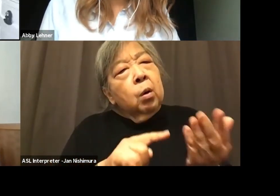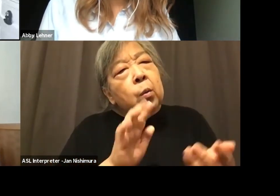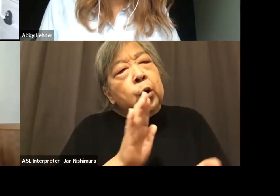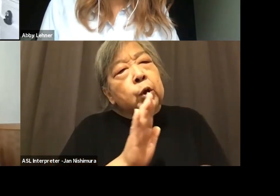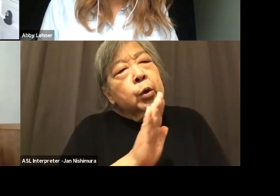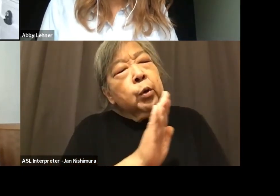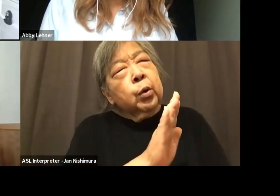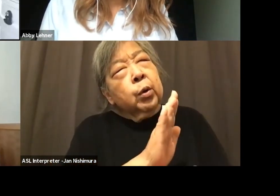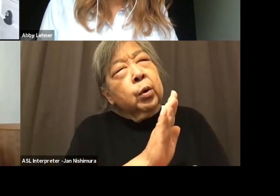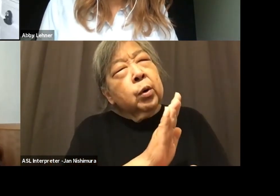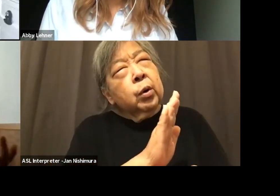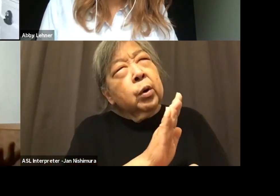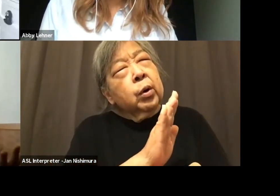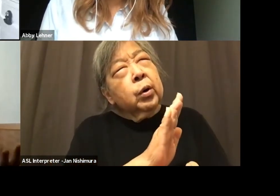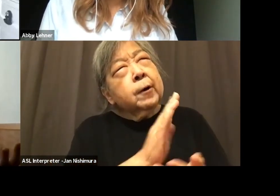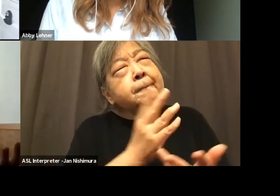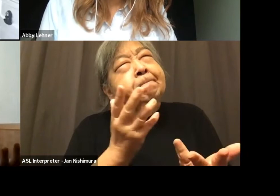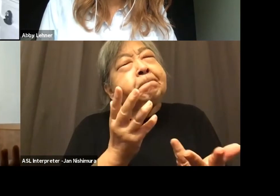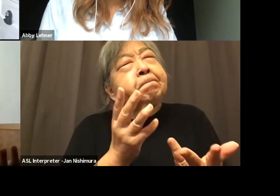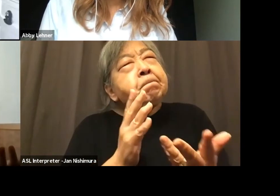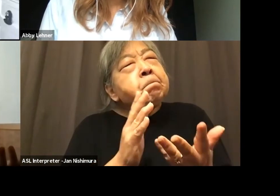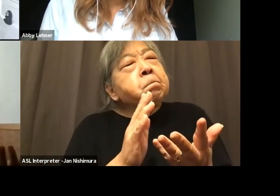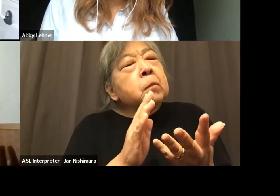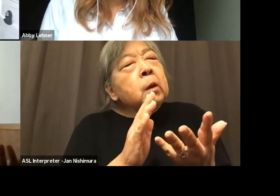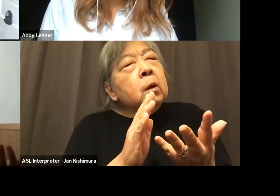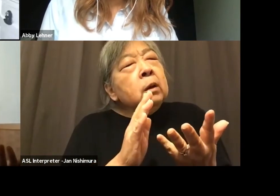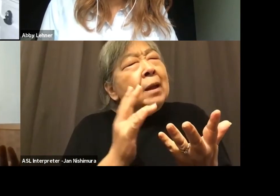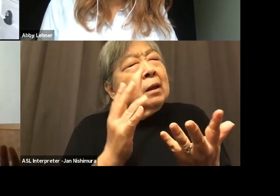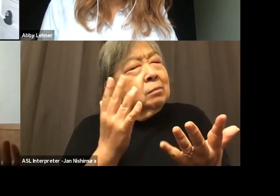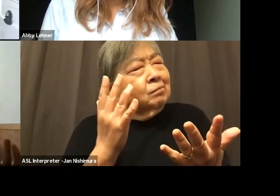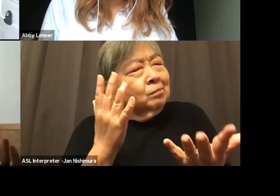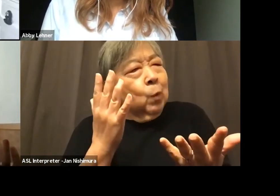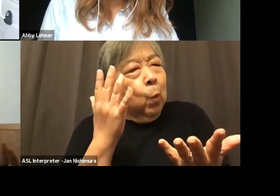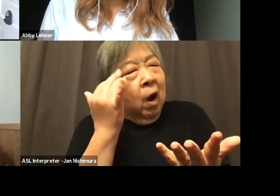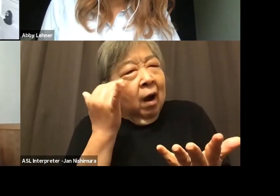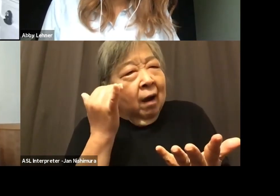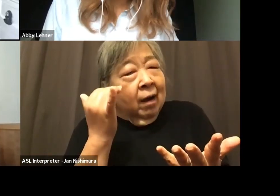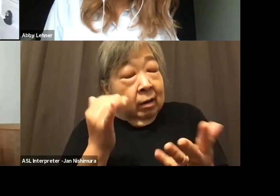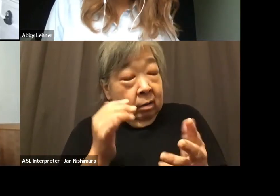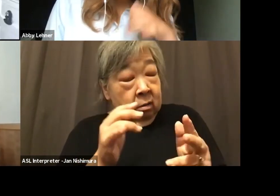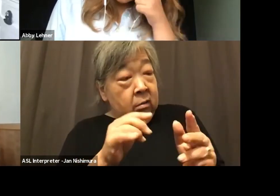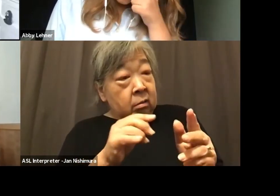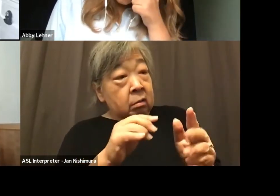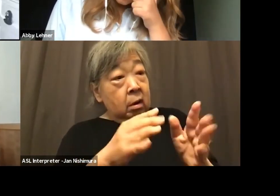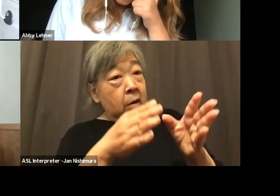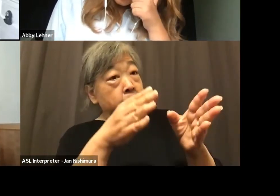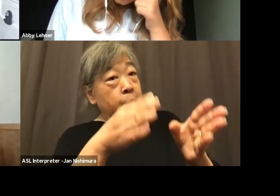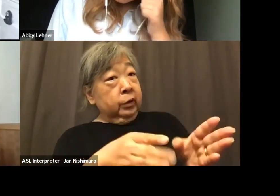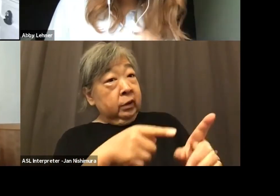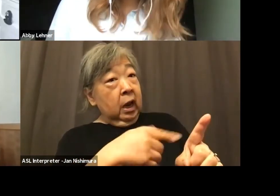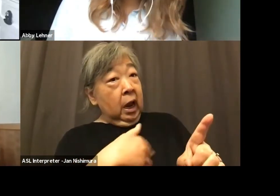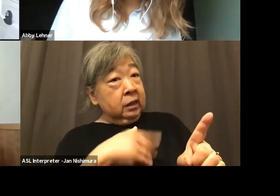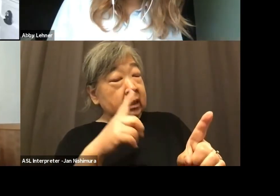of reason for why somebody with or without a disability would come to your country to